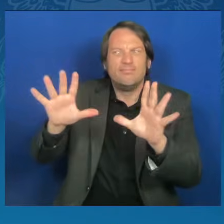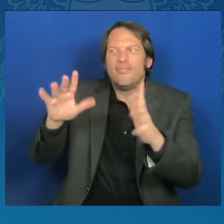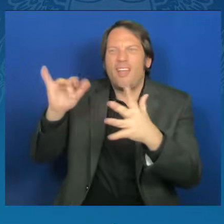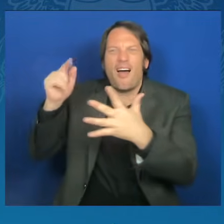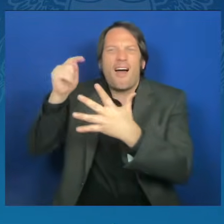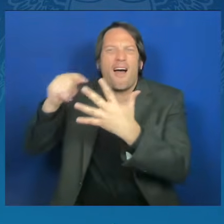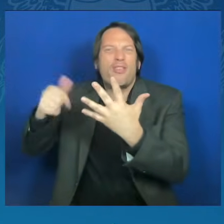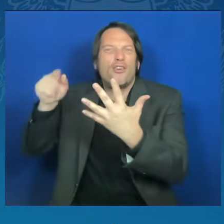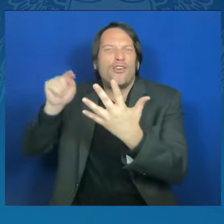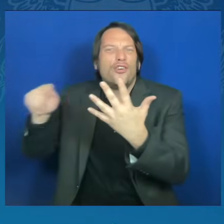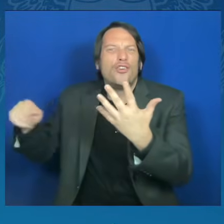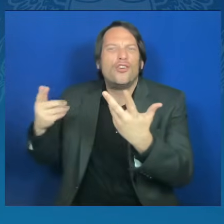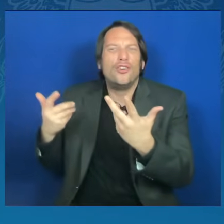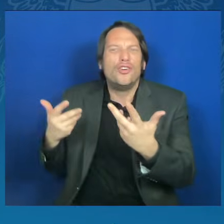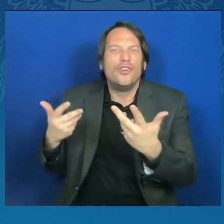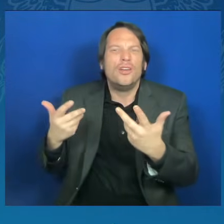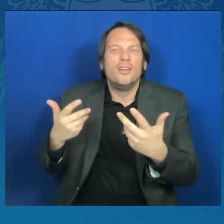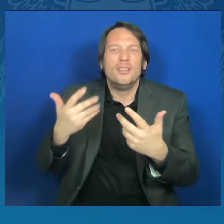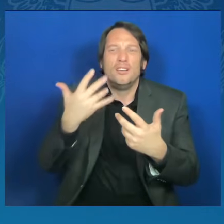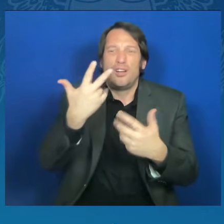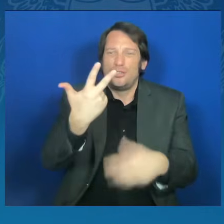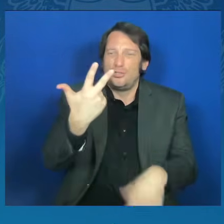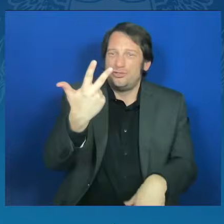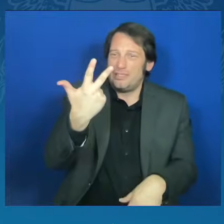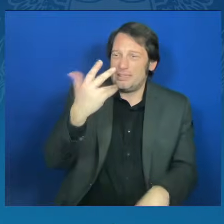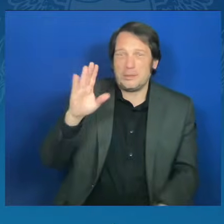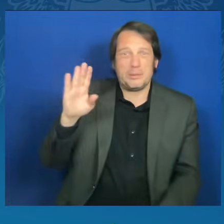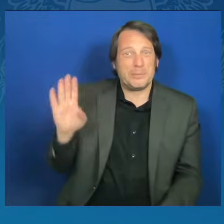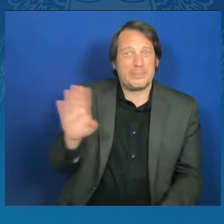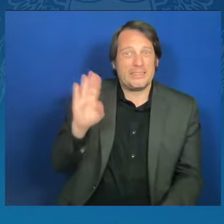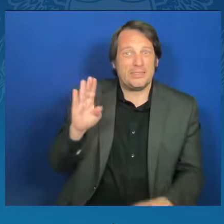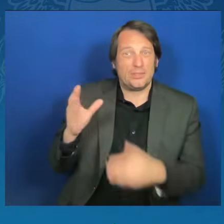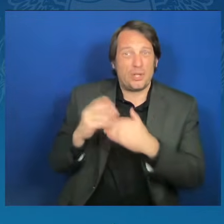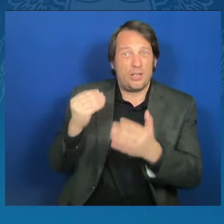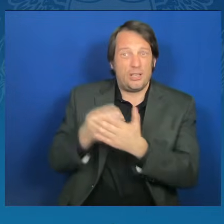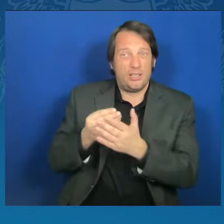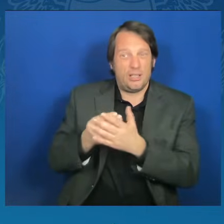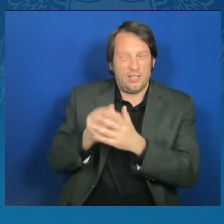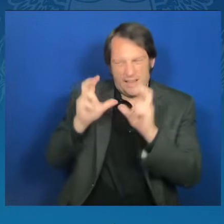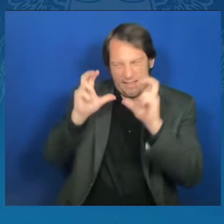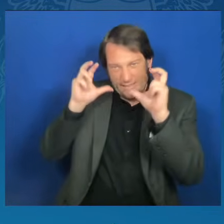for North Carolina Community Banks, building on the work, as the Deputy Secretary said,